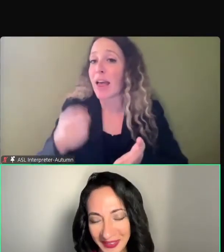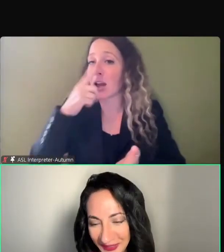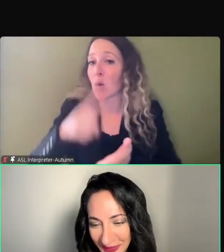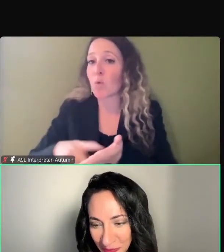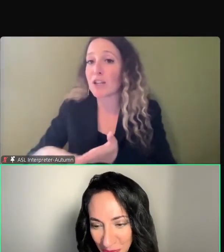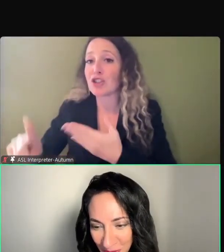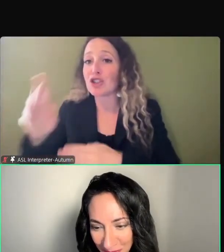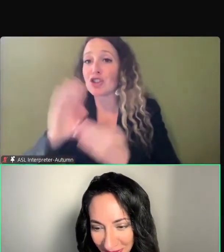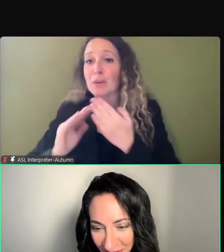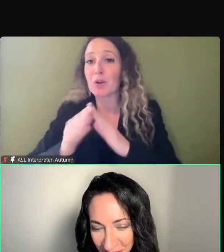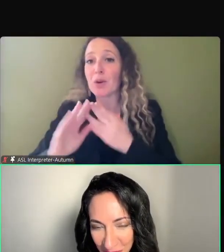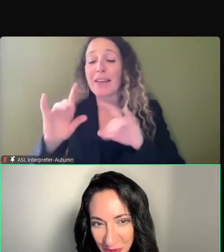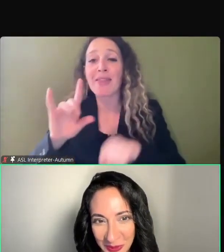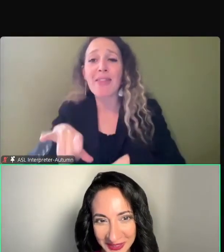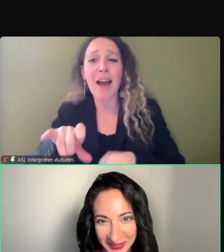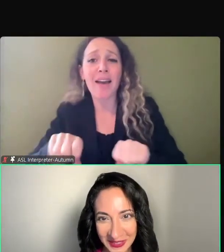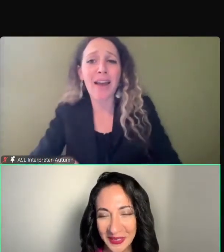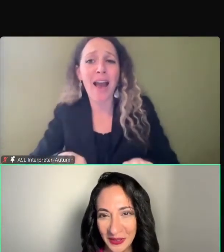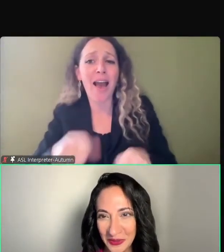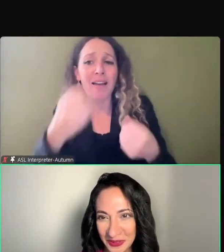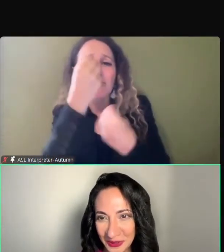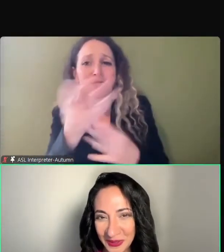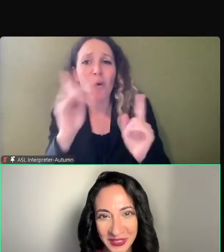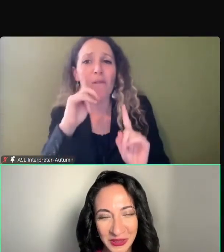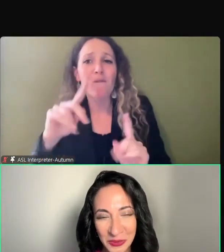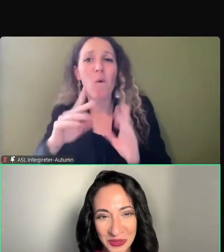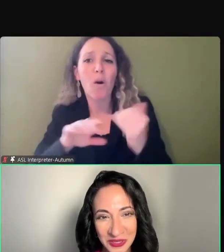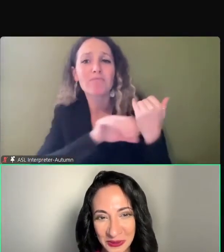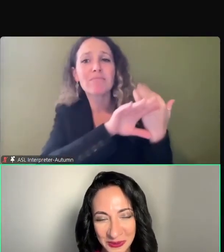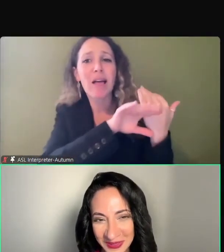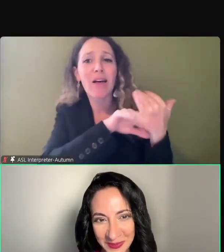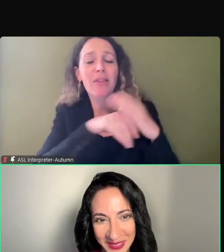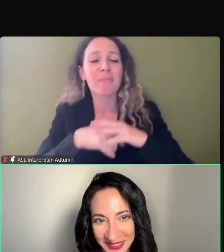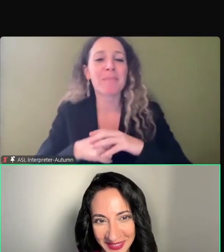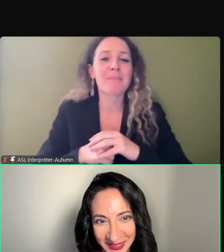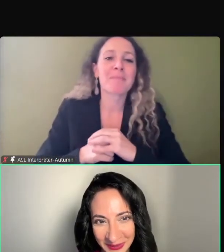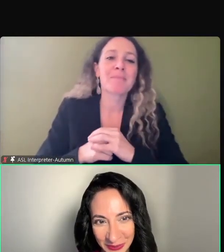that can inform further work in Telehealth. So the work that you're doing is amazing and